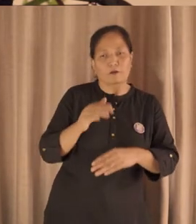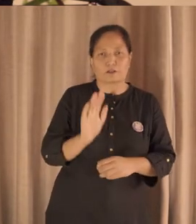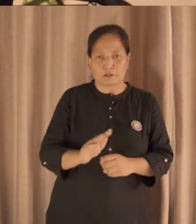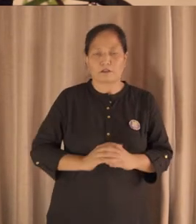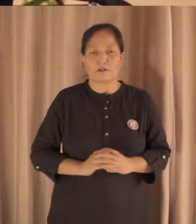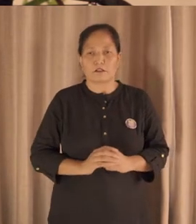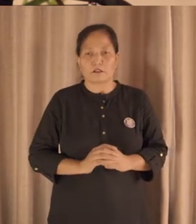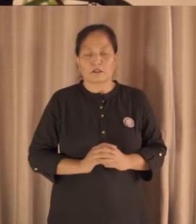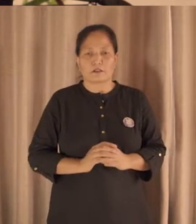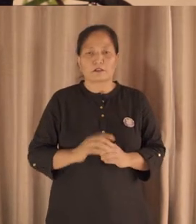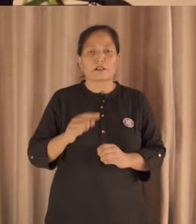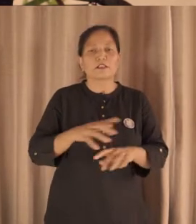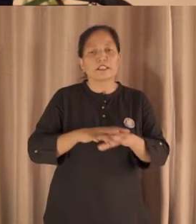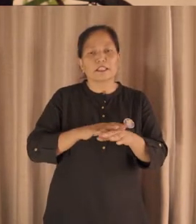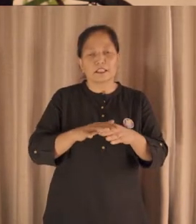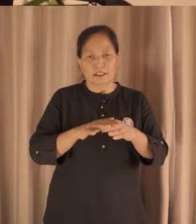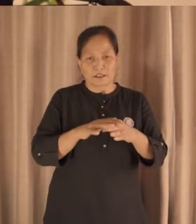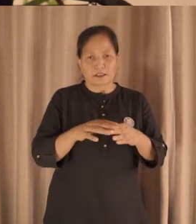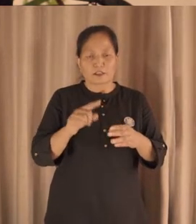in our cultures. They could not have the common sense that different festivals like Lhosar